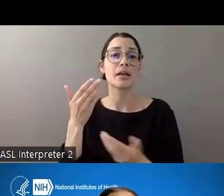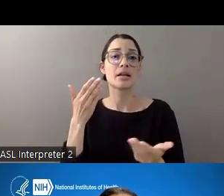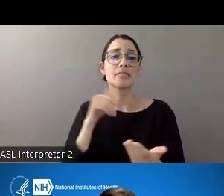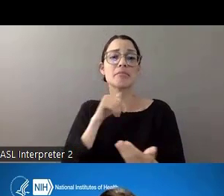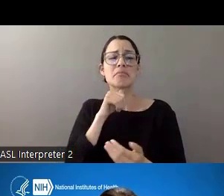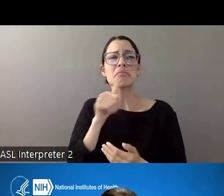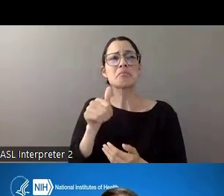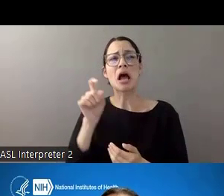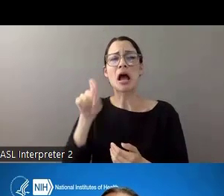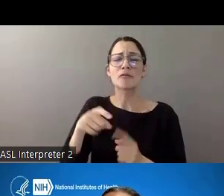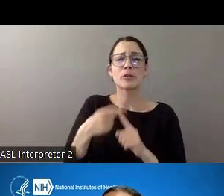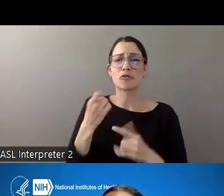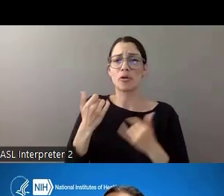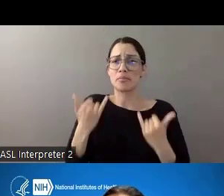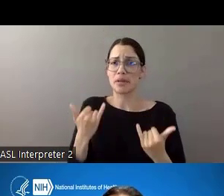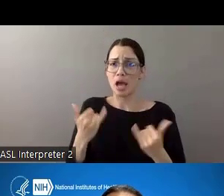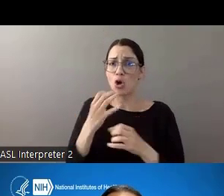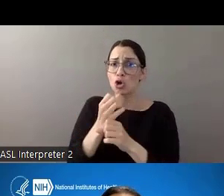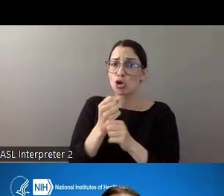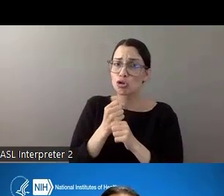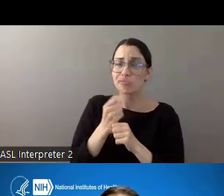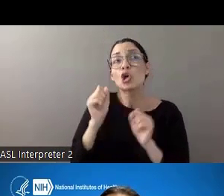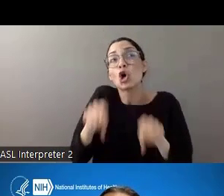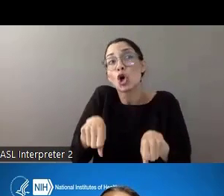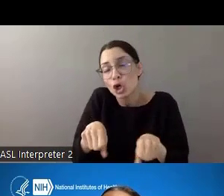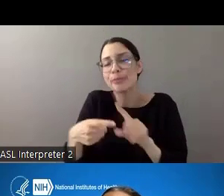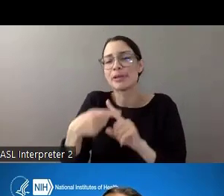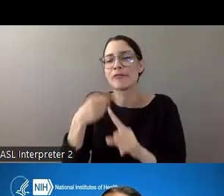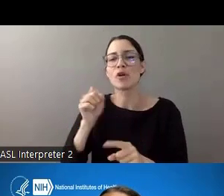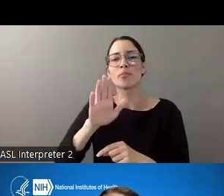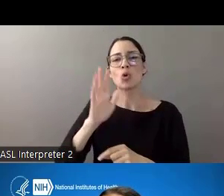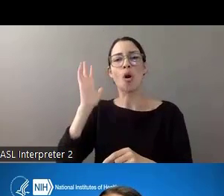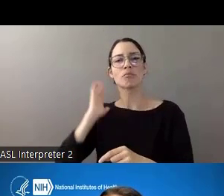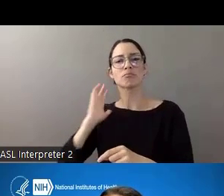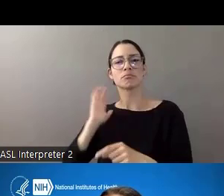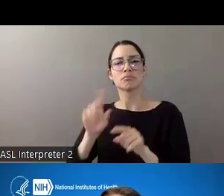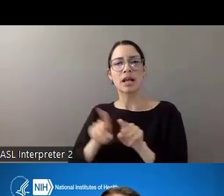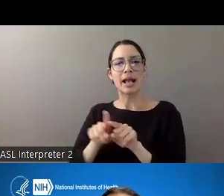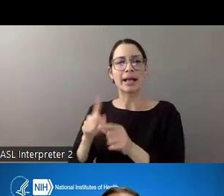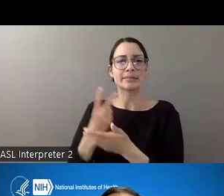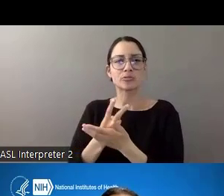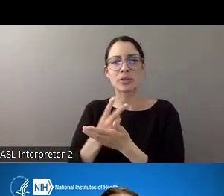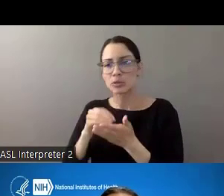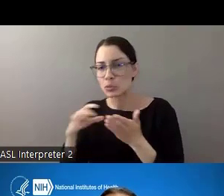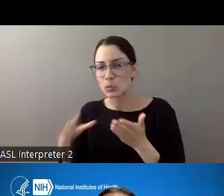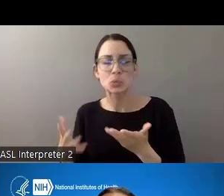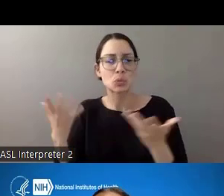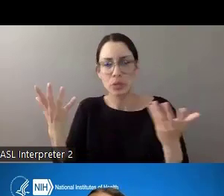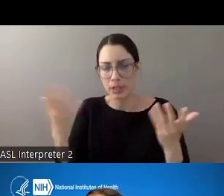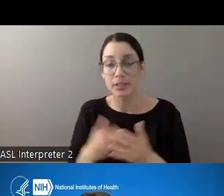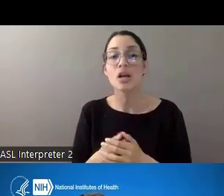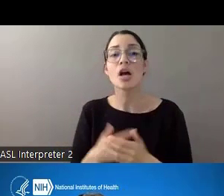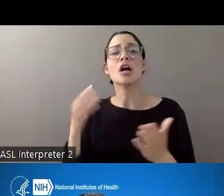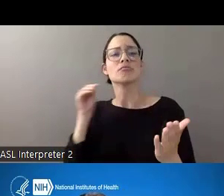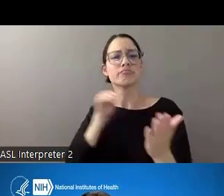or as a post-doc - and it supports your hypothesis, put in the preliminary data. It shows the reviewers that you can do the work.